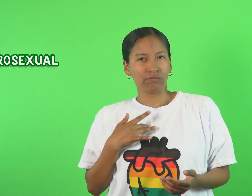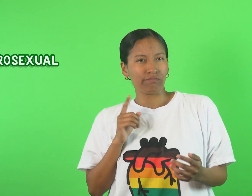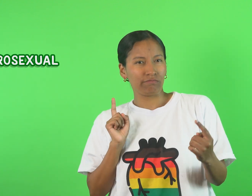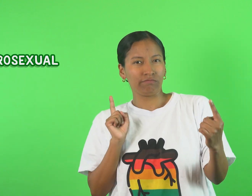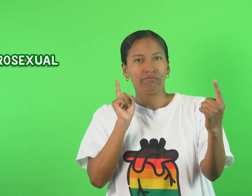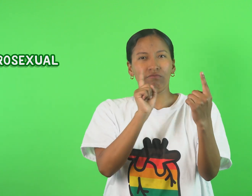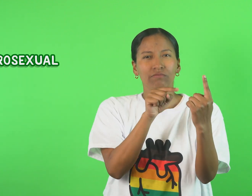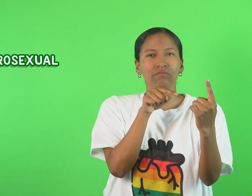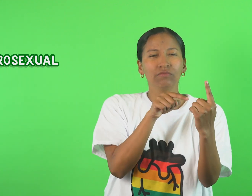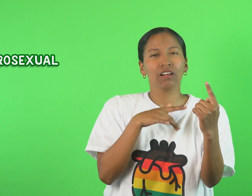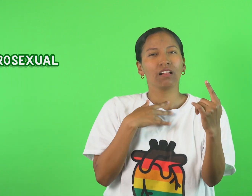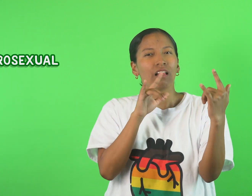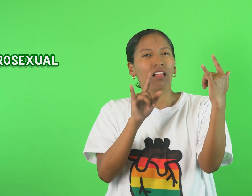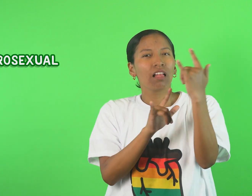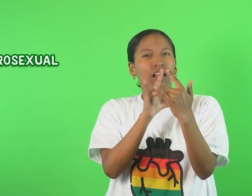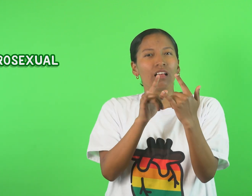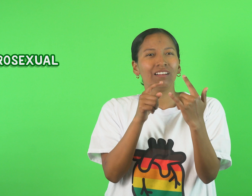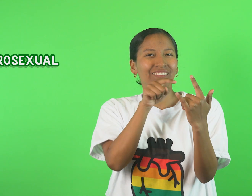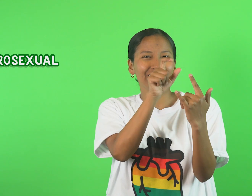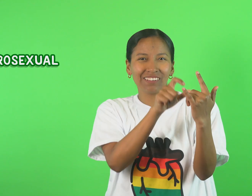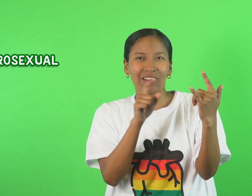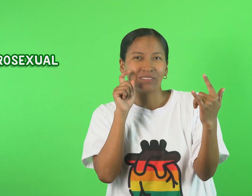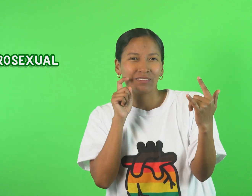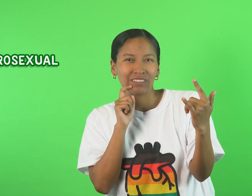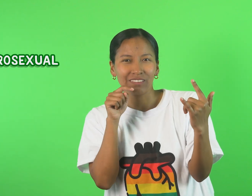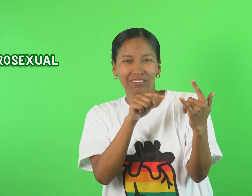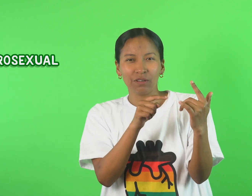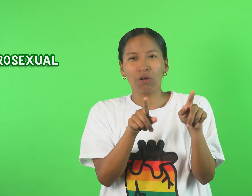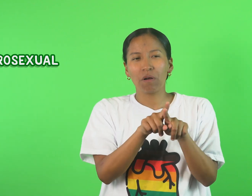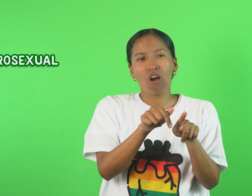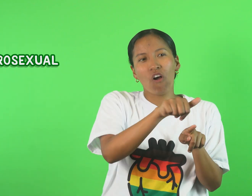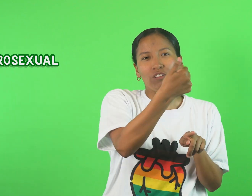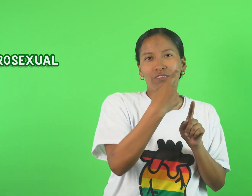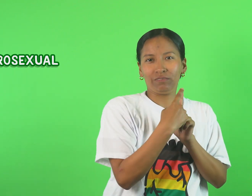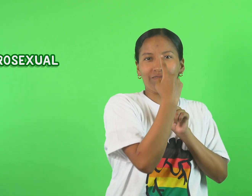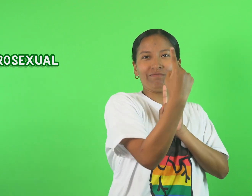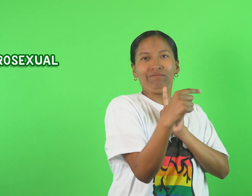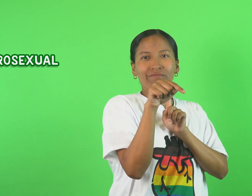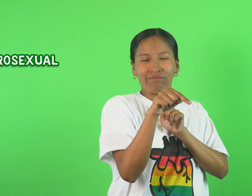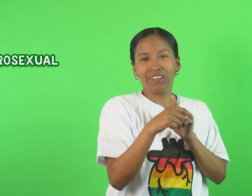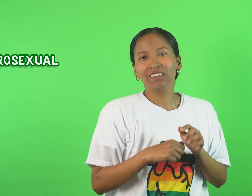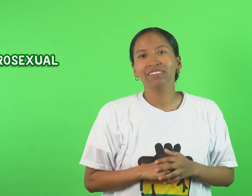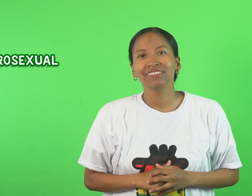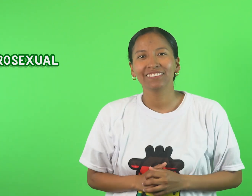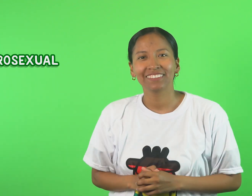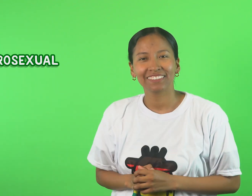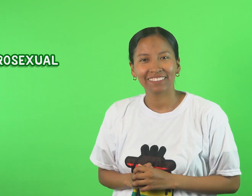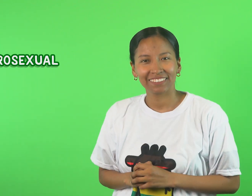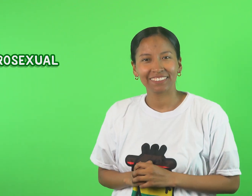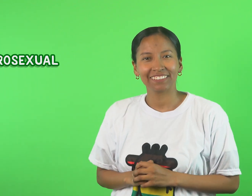only to people of the opposite sex,